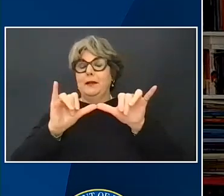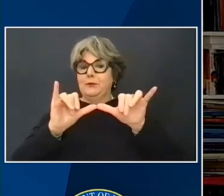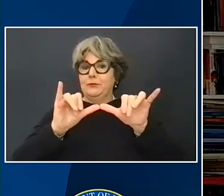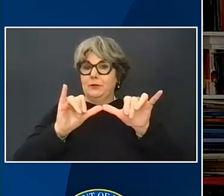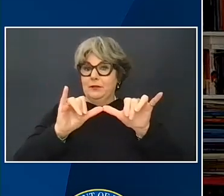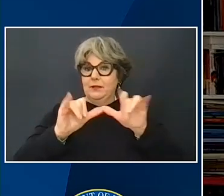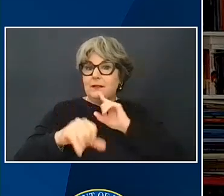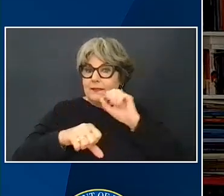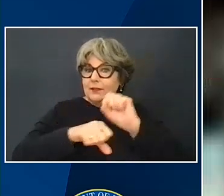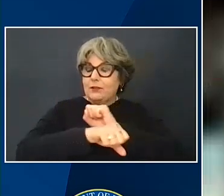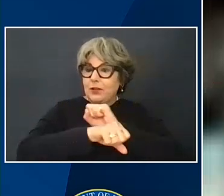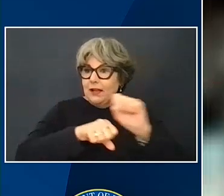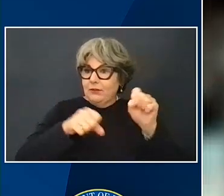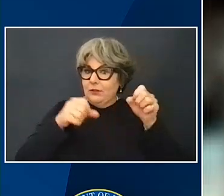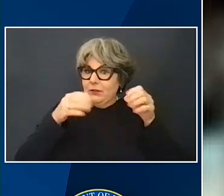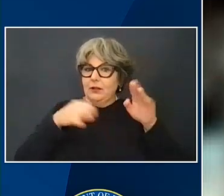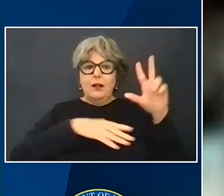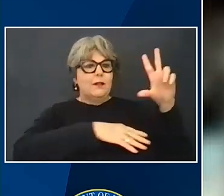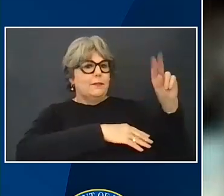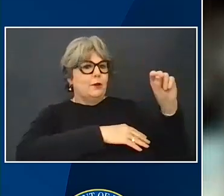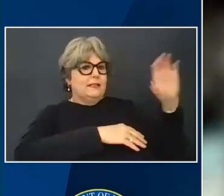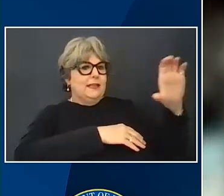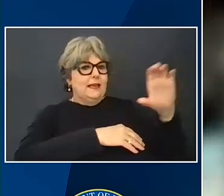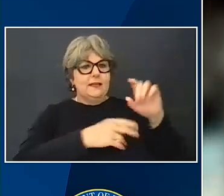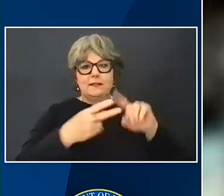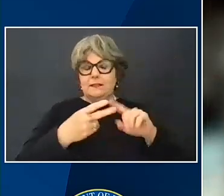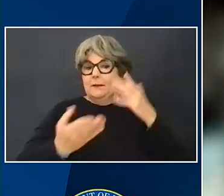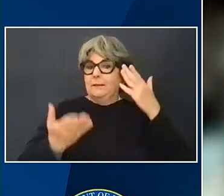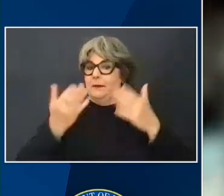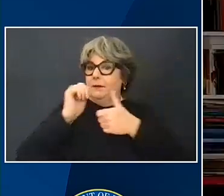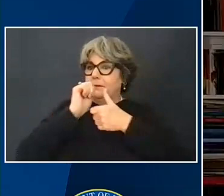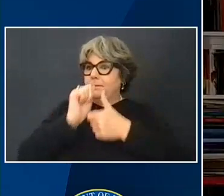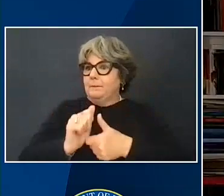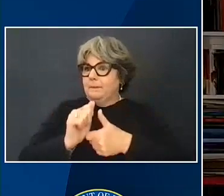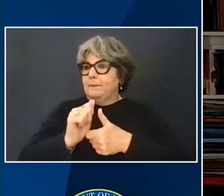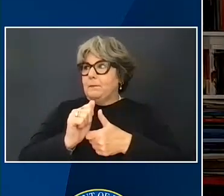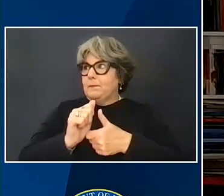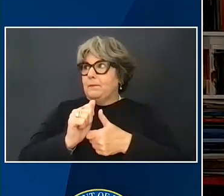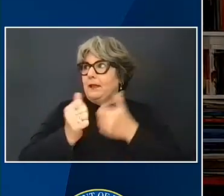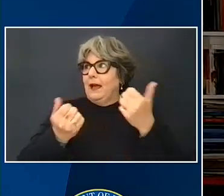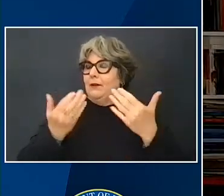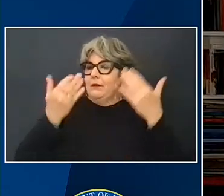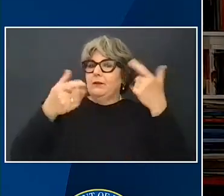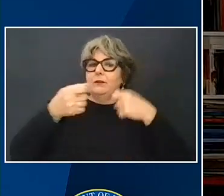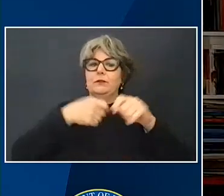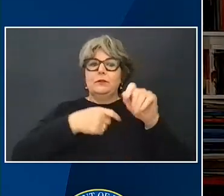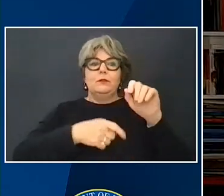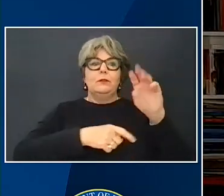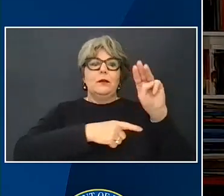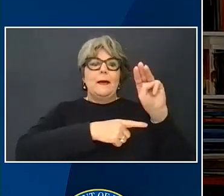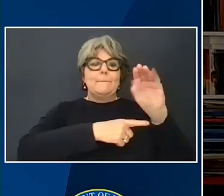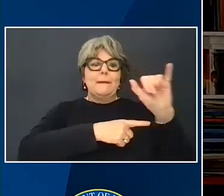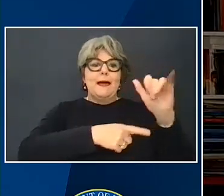way to coming into compliance. So I would suggest replacing that may with must or shall.